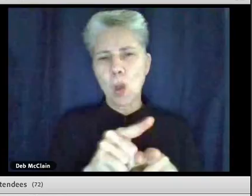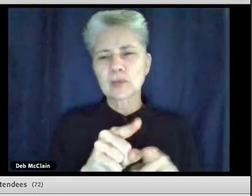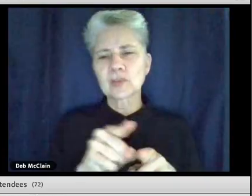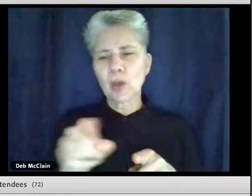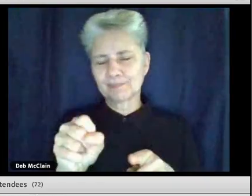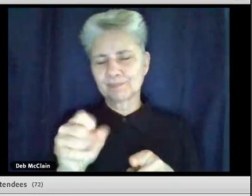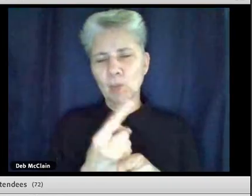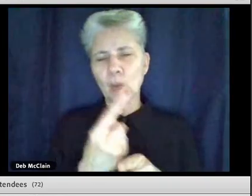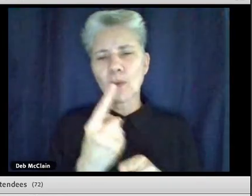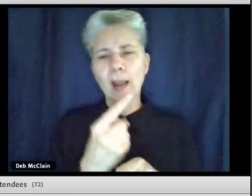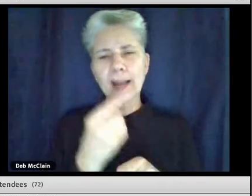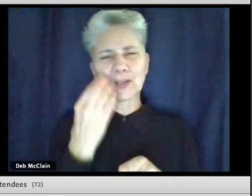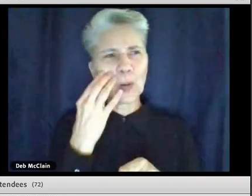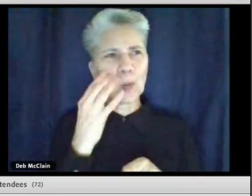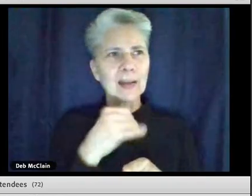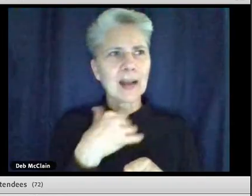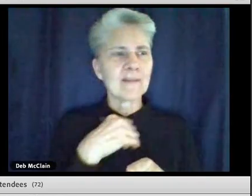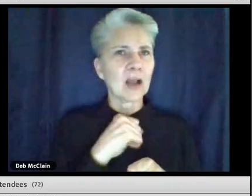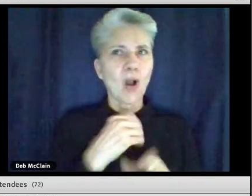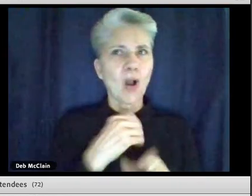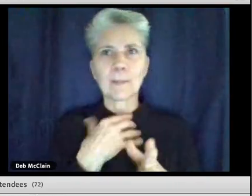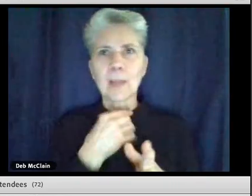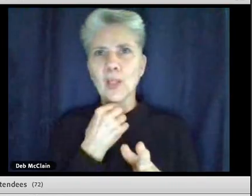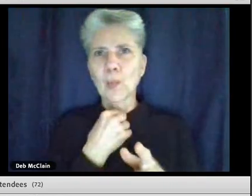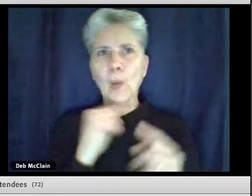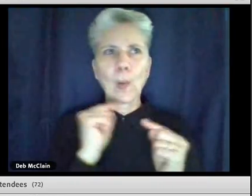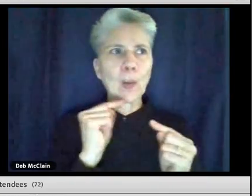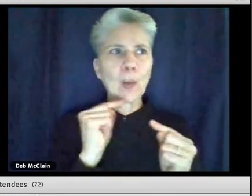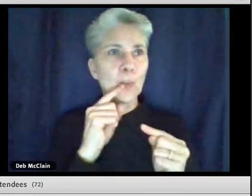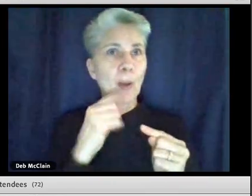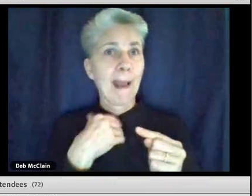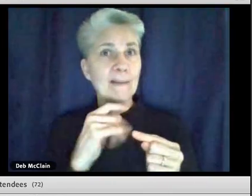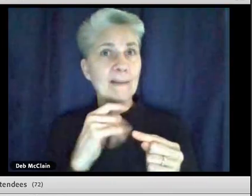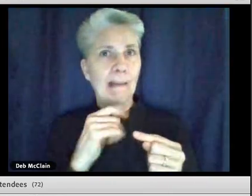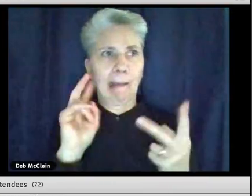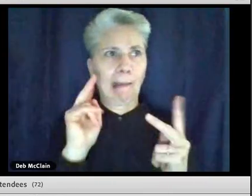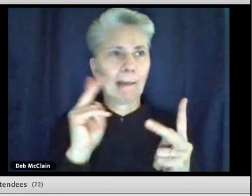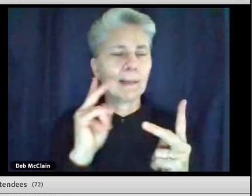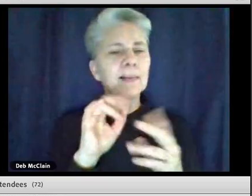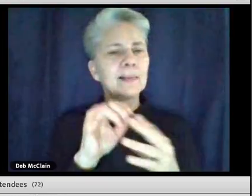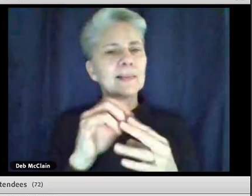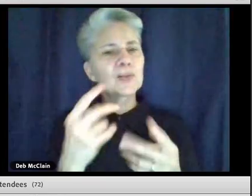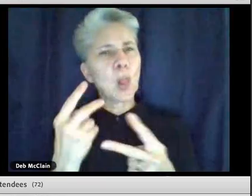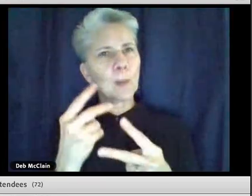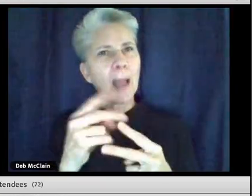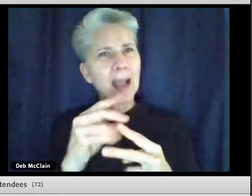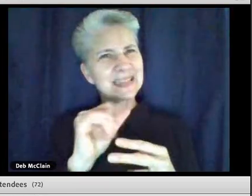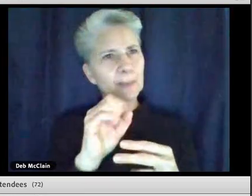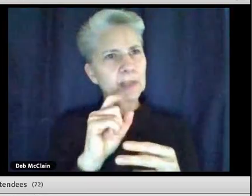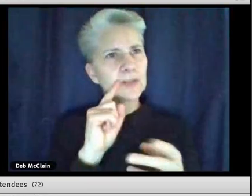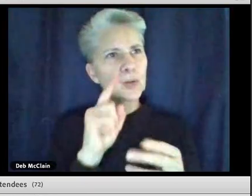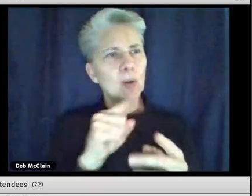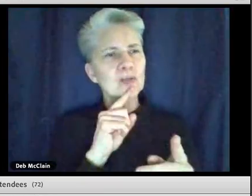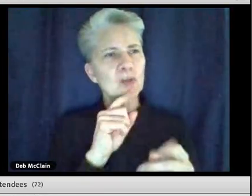and she's got a underlying condition as well. Right. Absolutely. You know, like, I have a cough, and my throat hurts, and do I have it?